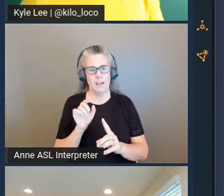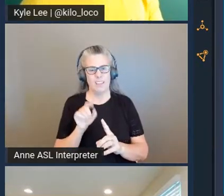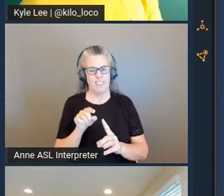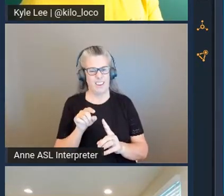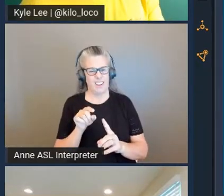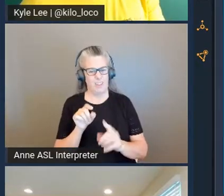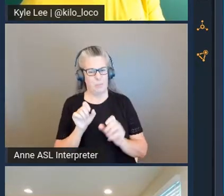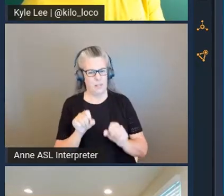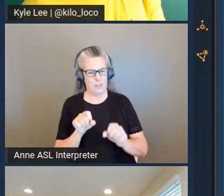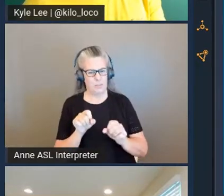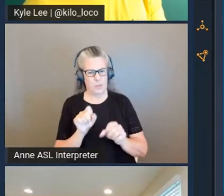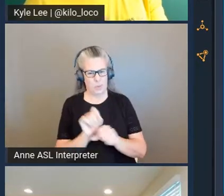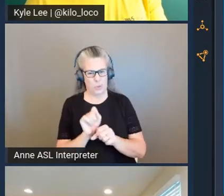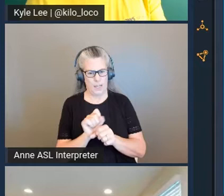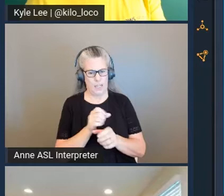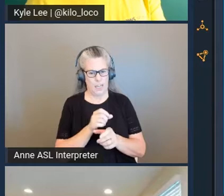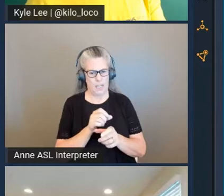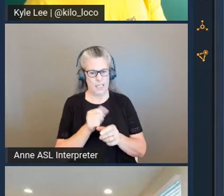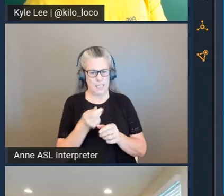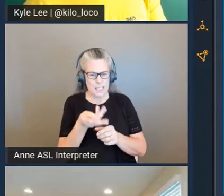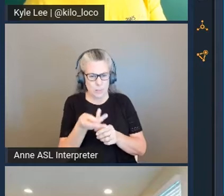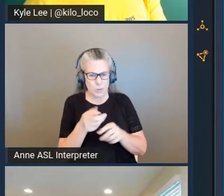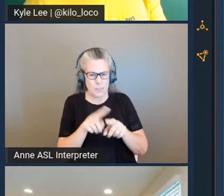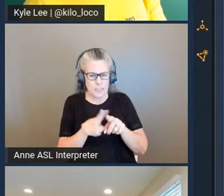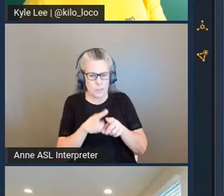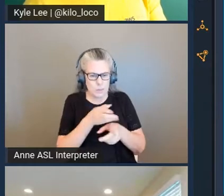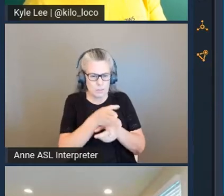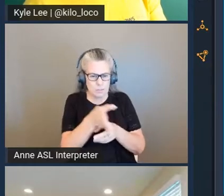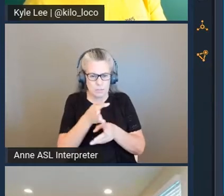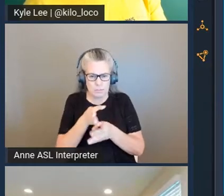different types of software or tools, and they